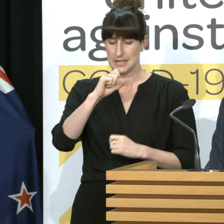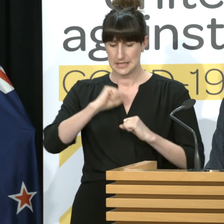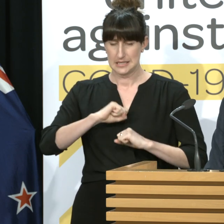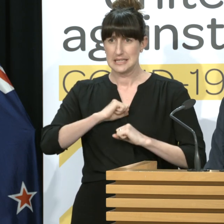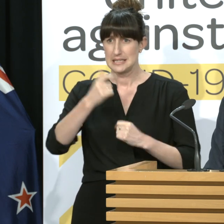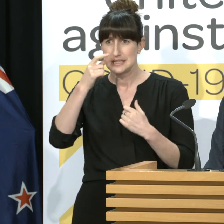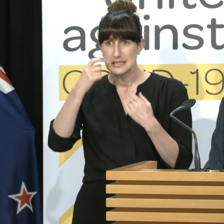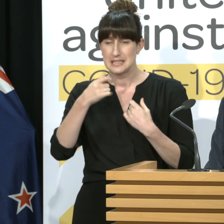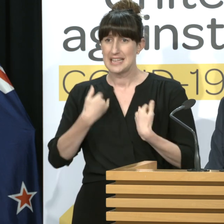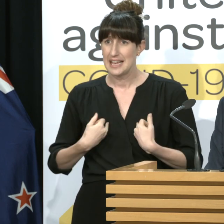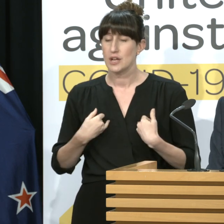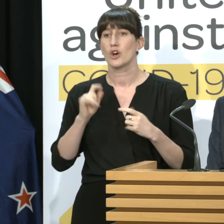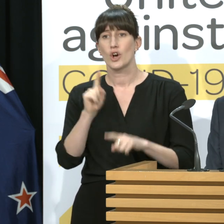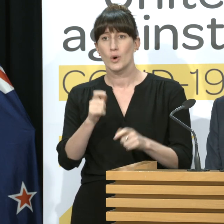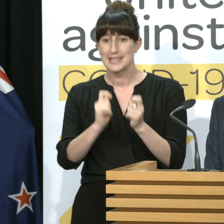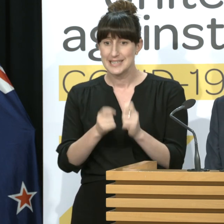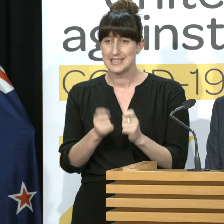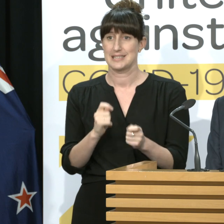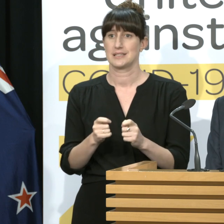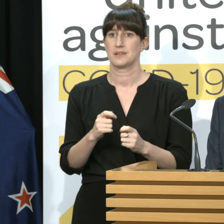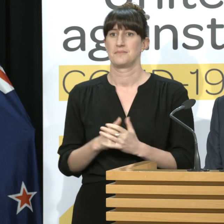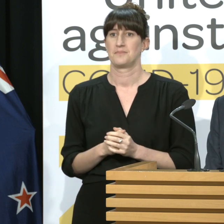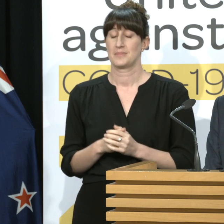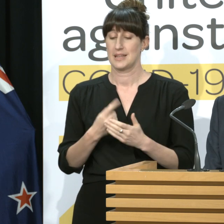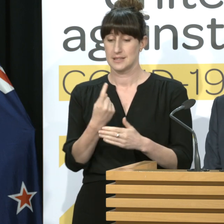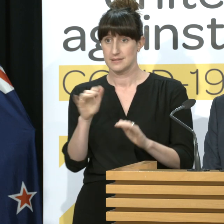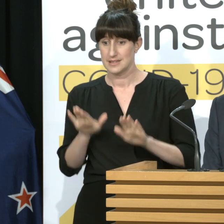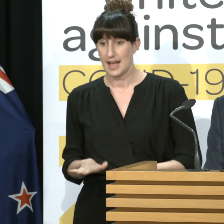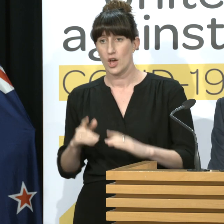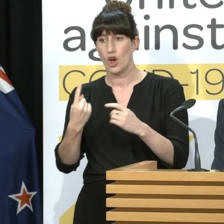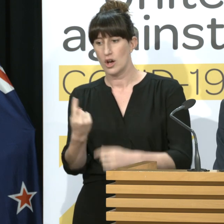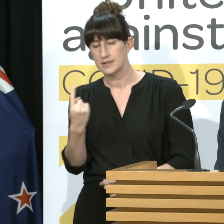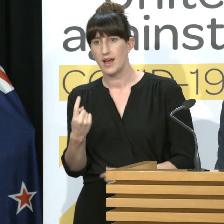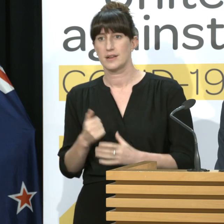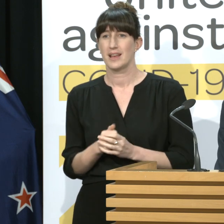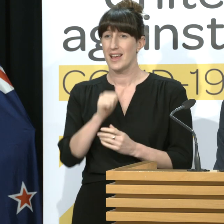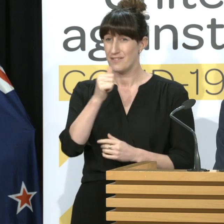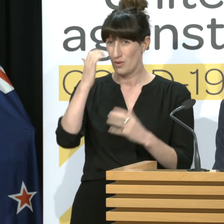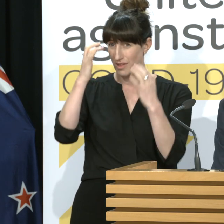And if we're going away on a break, please do think about what you might do should something